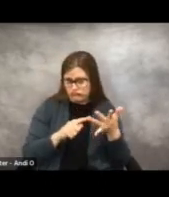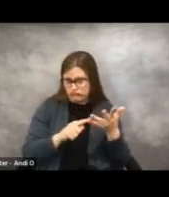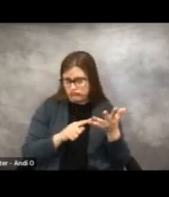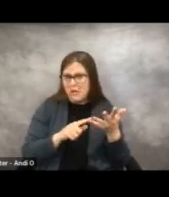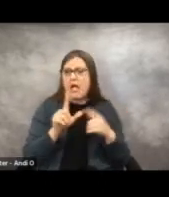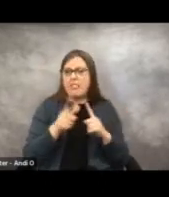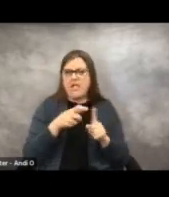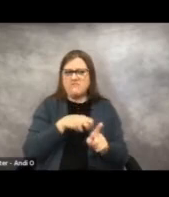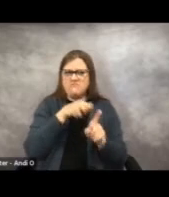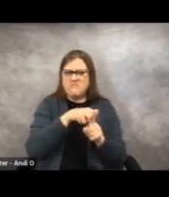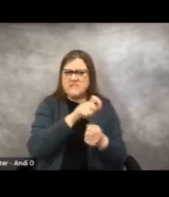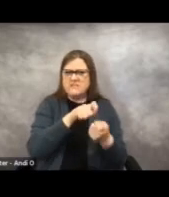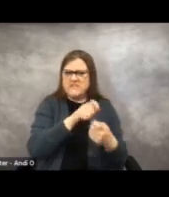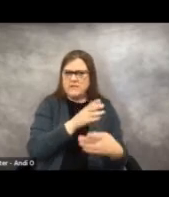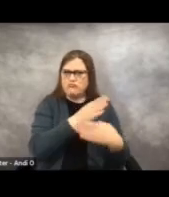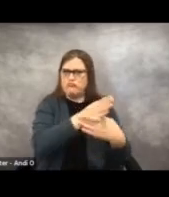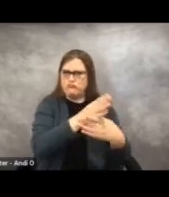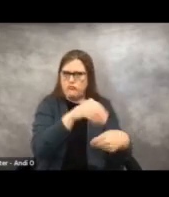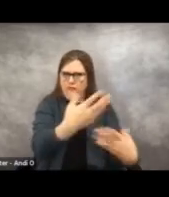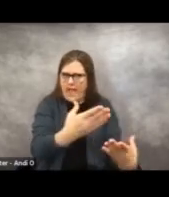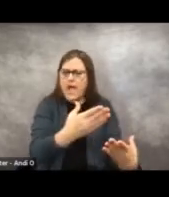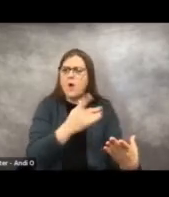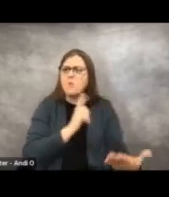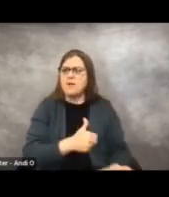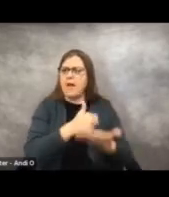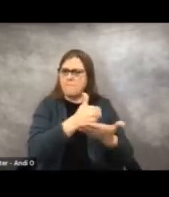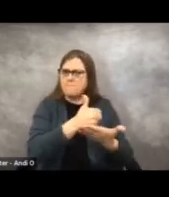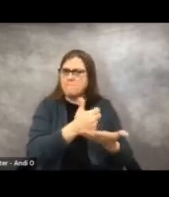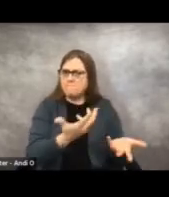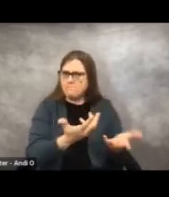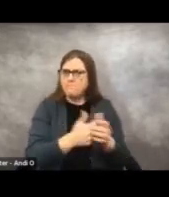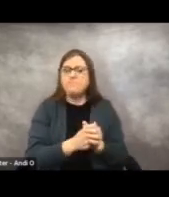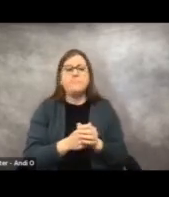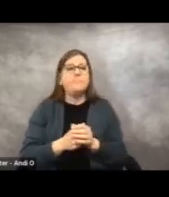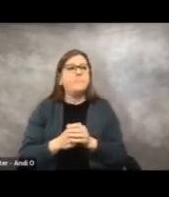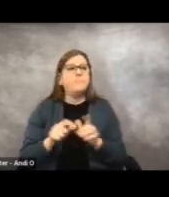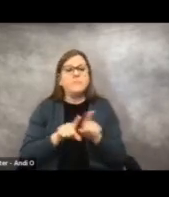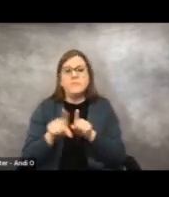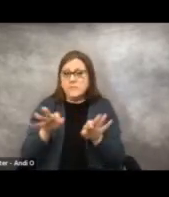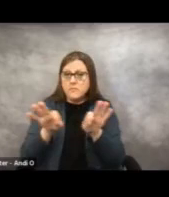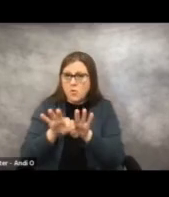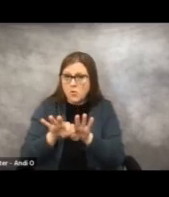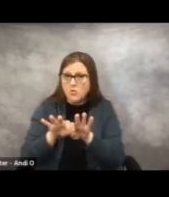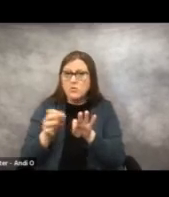interventions to them. And it can also be important to understand the impairments